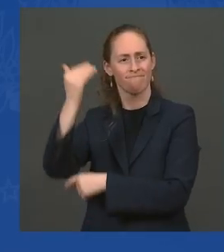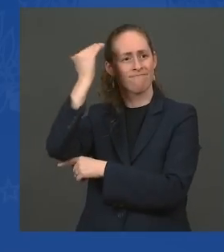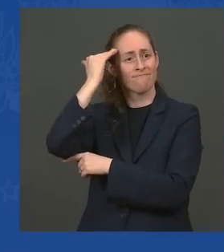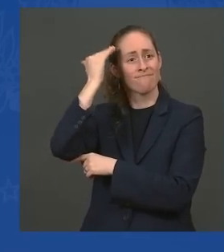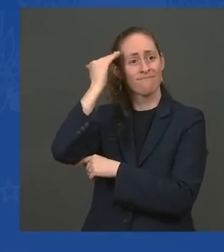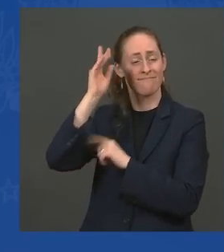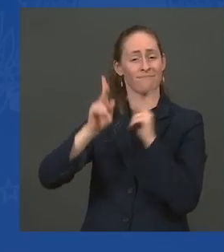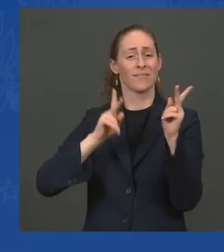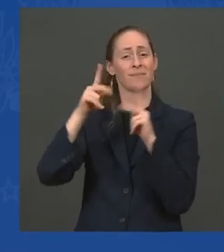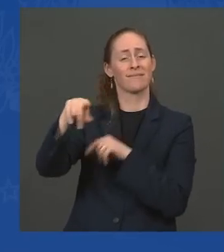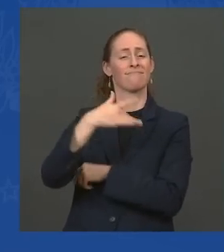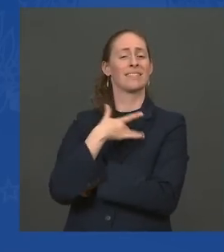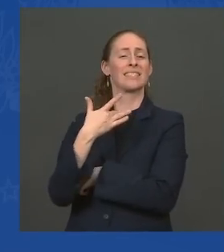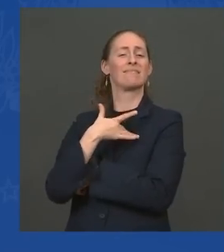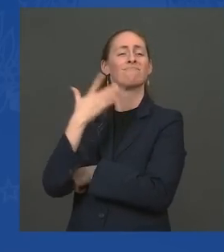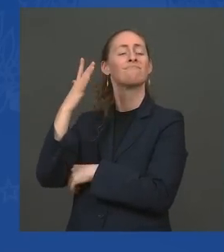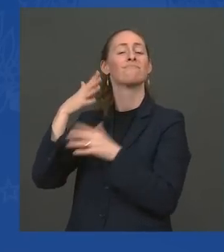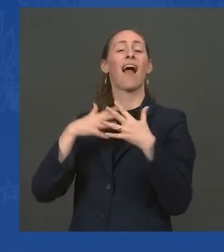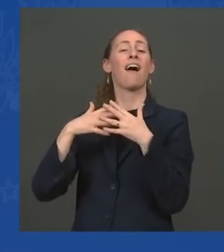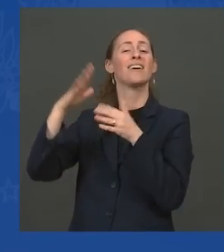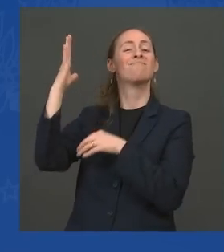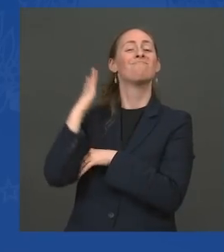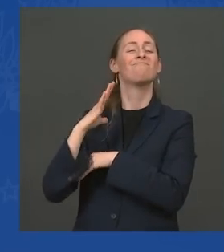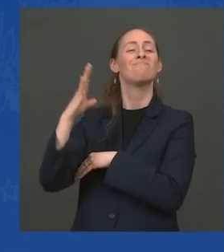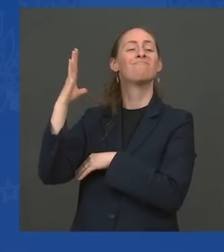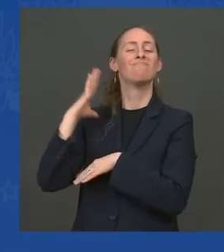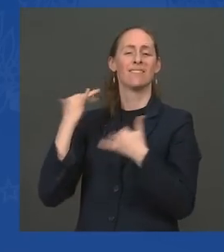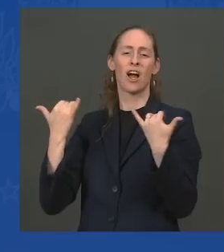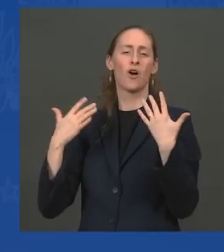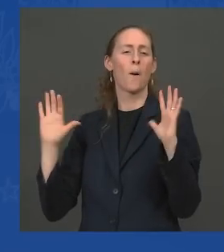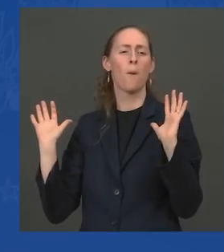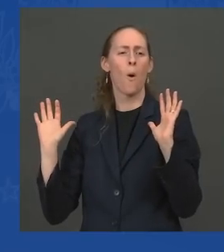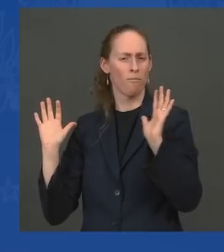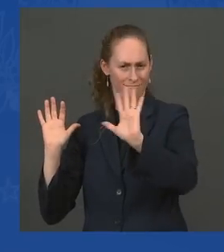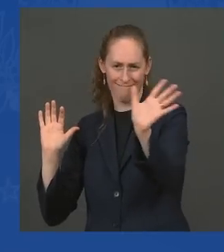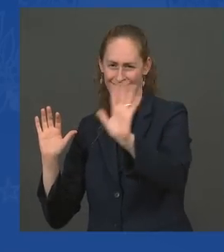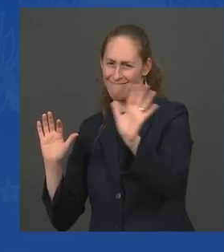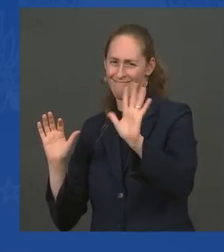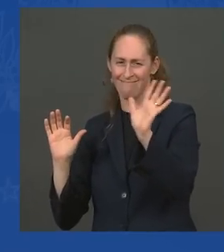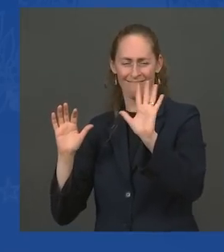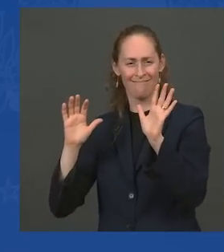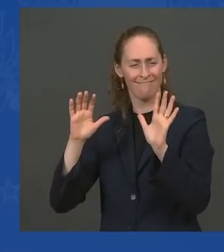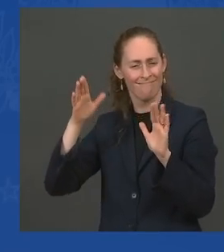The President refuses to believe that. He's called us together to remind us who we are.